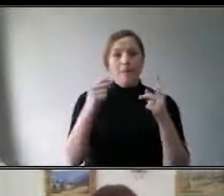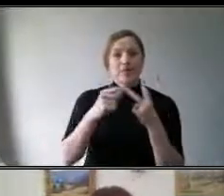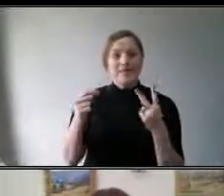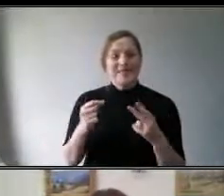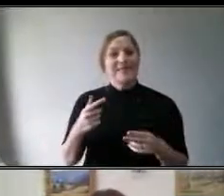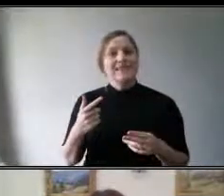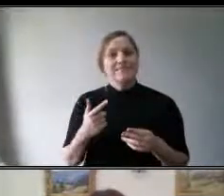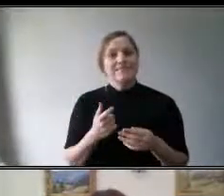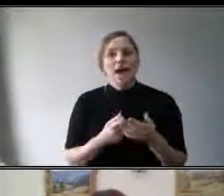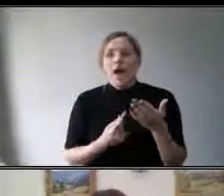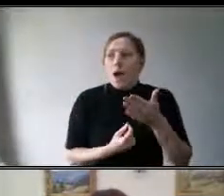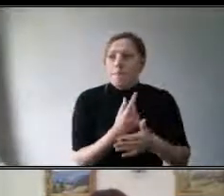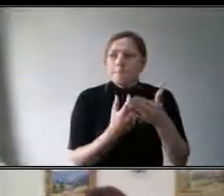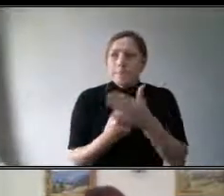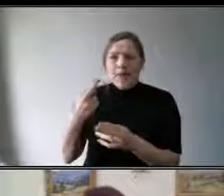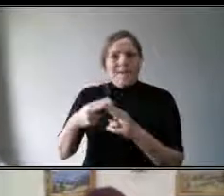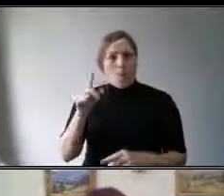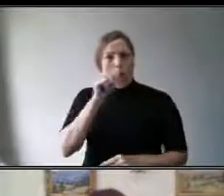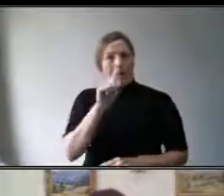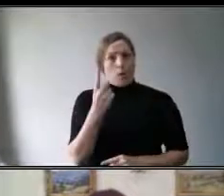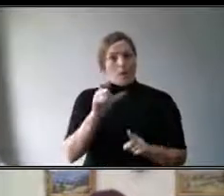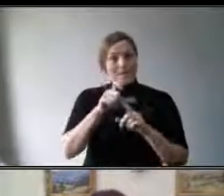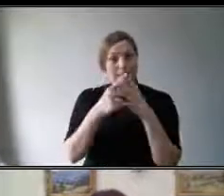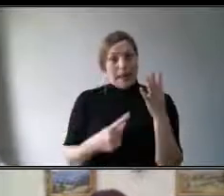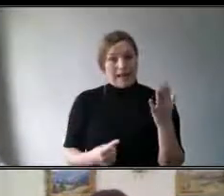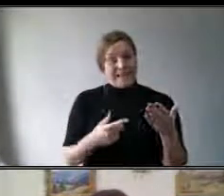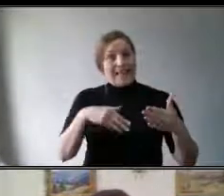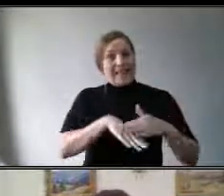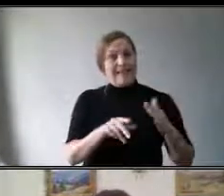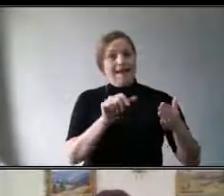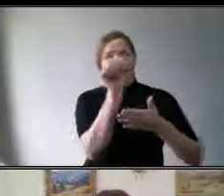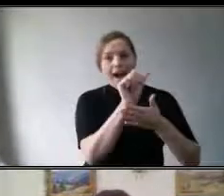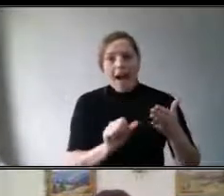our arts culture and screen sectors over the next few years and of course beyond as well